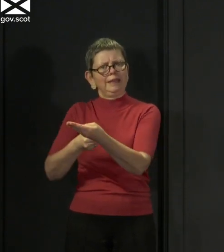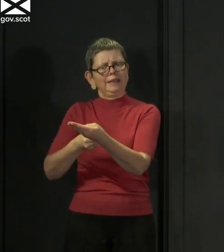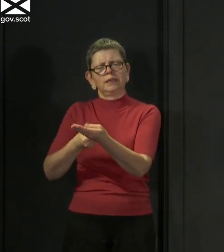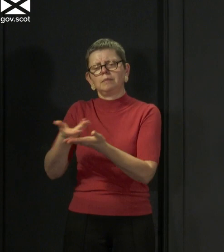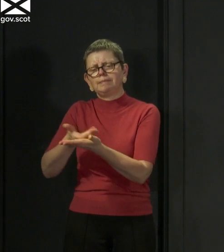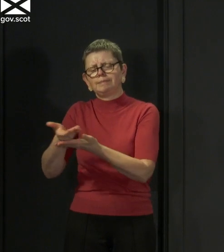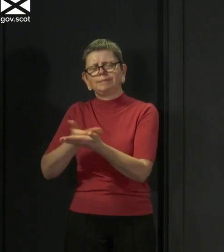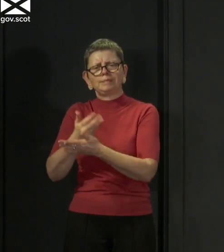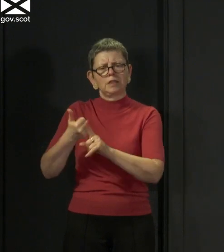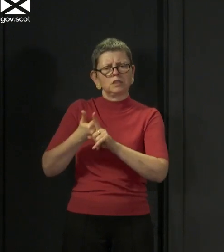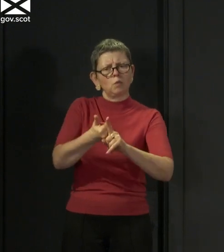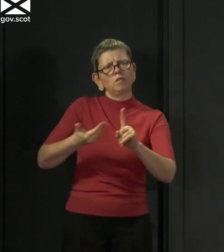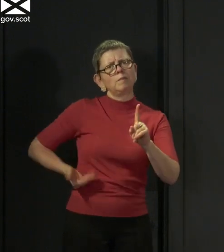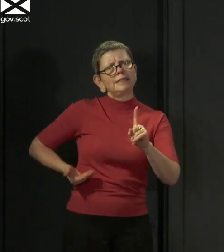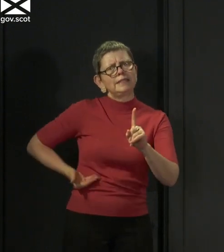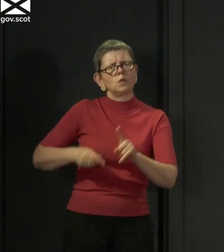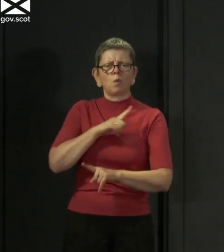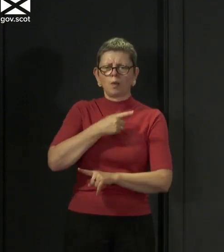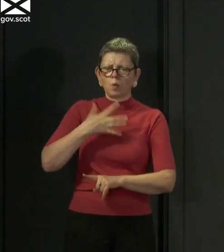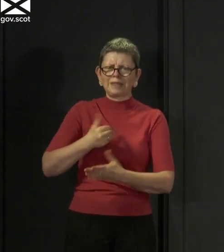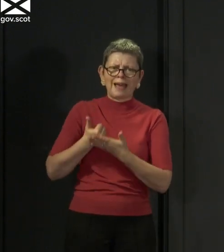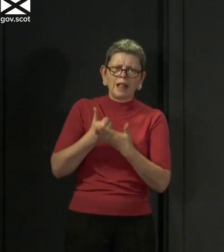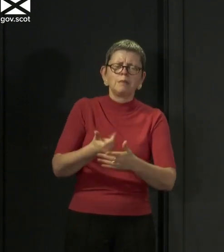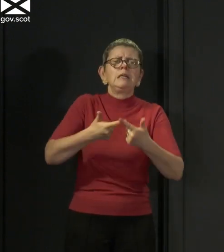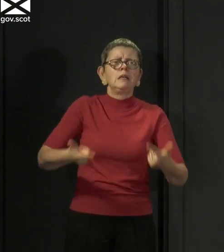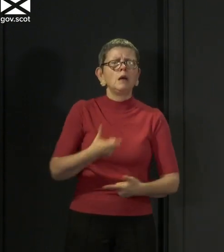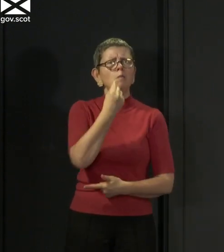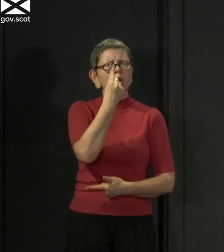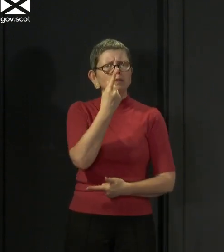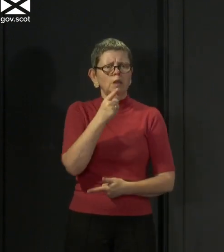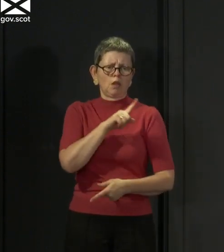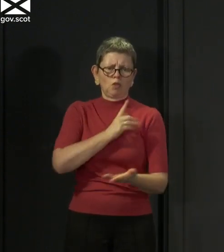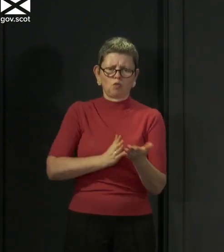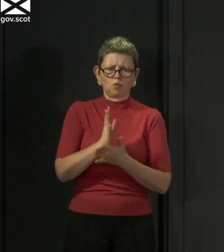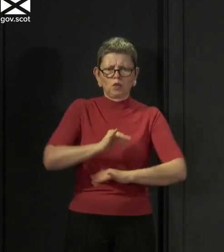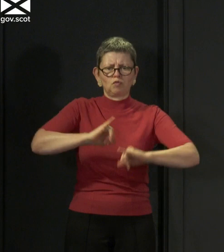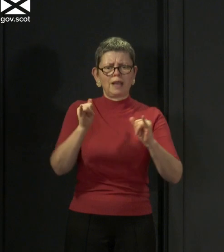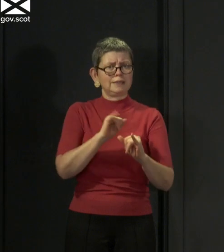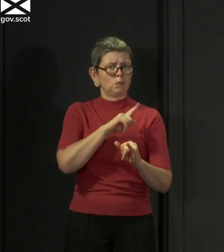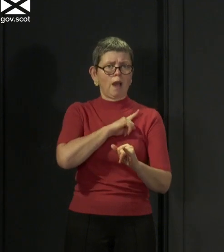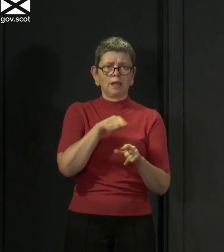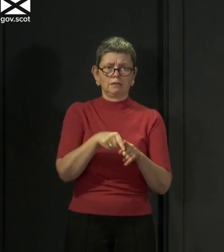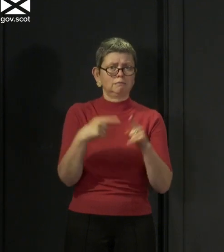to do everything we can to help Scotland's businesses through this crisis. A crisis not of their making.